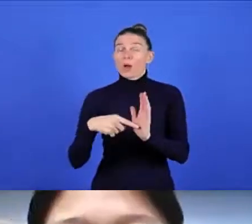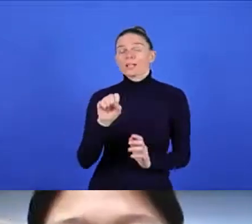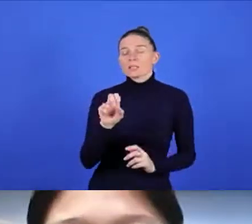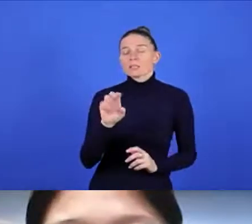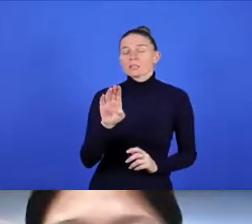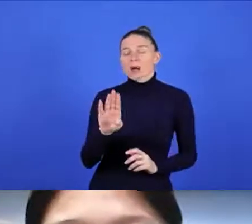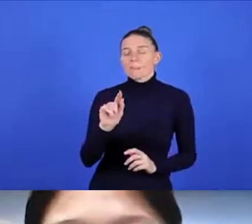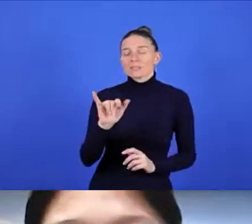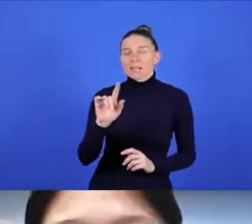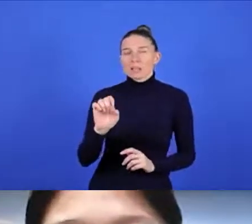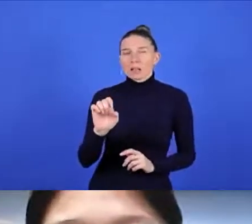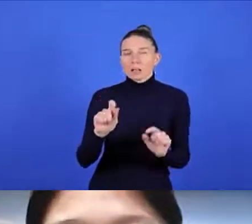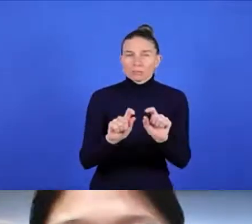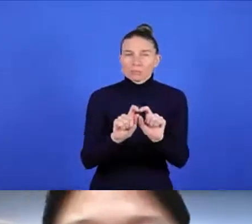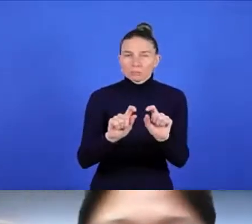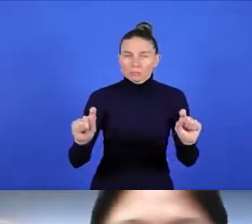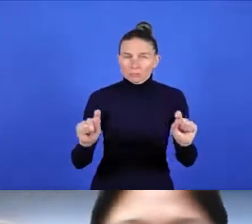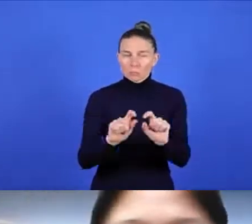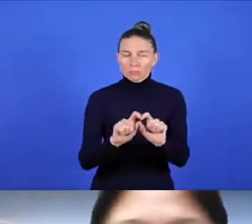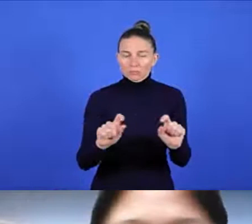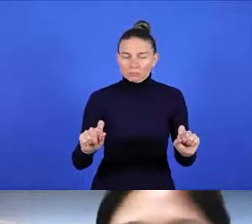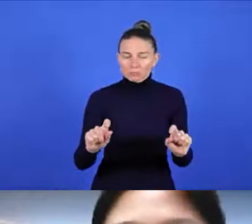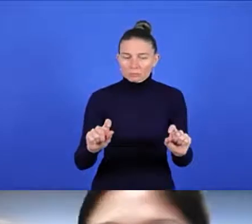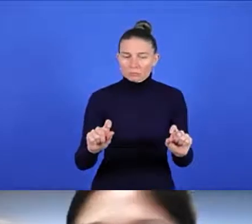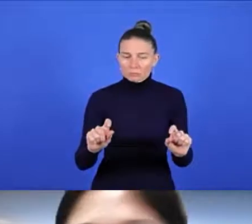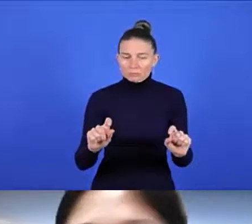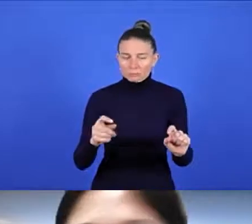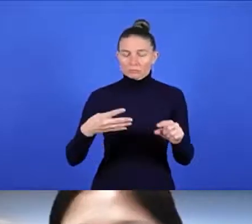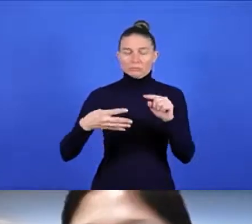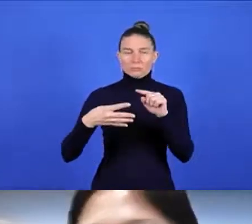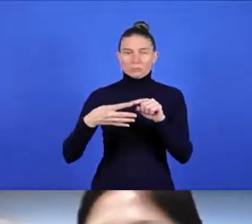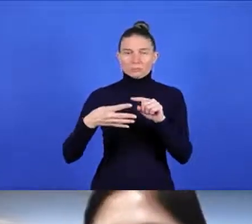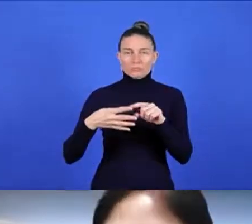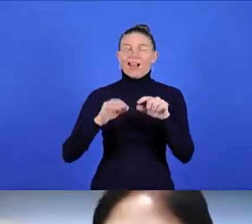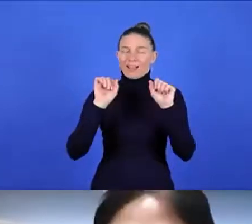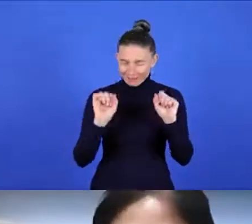you have several options. One of them is show subtitle